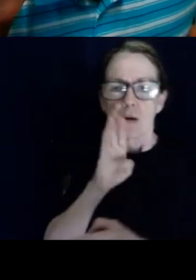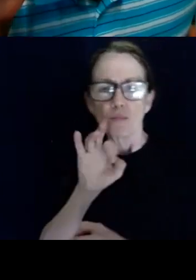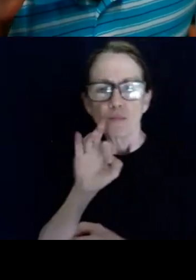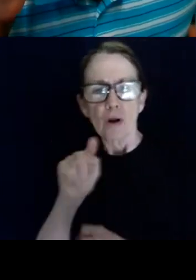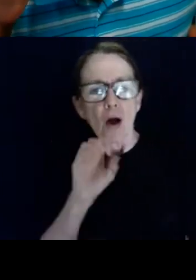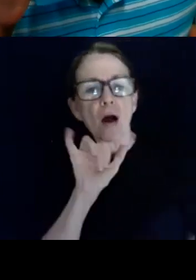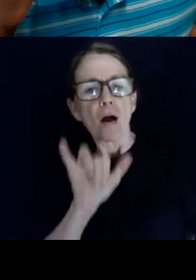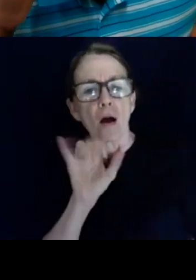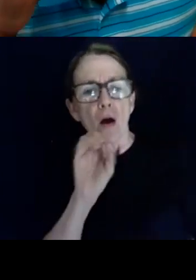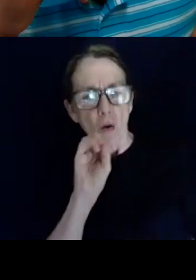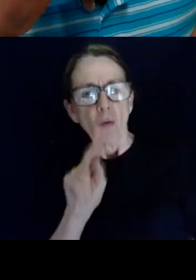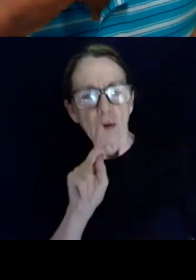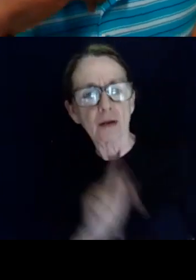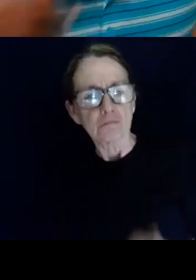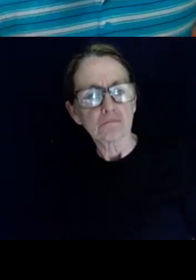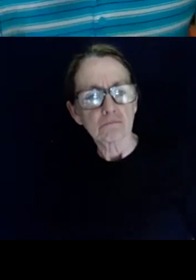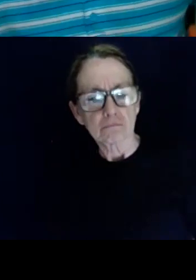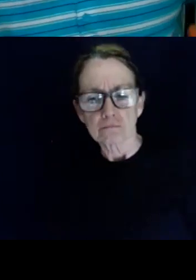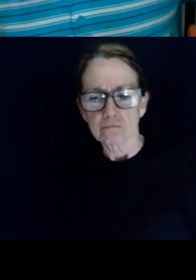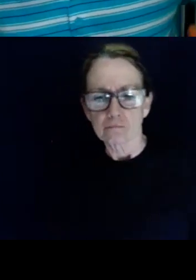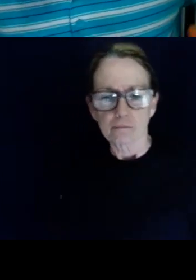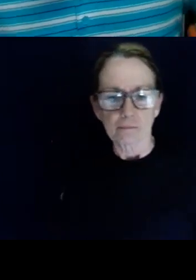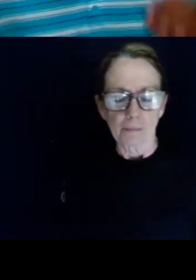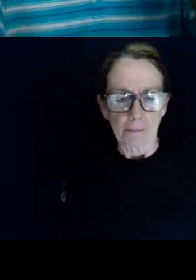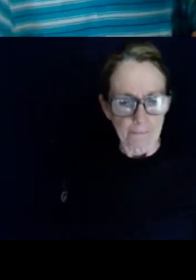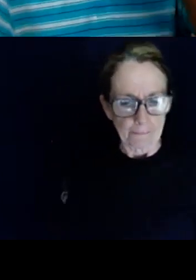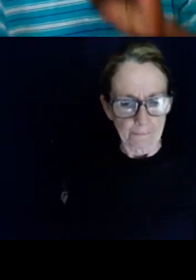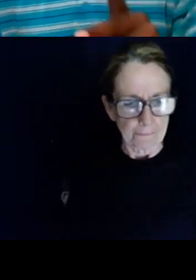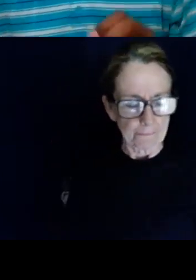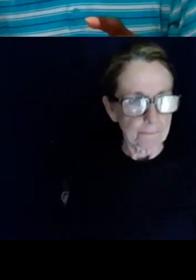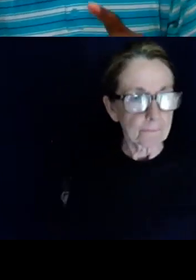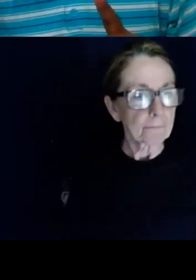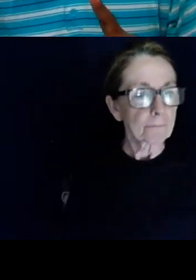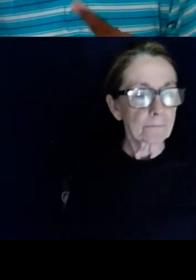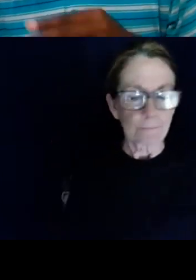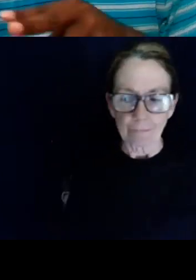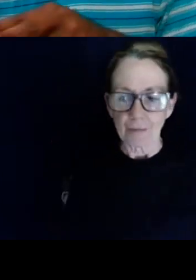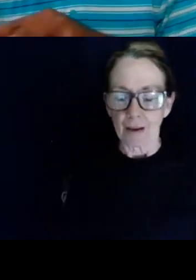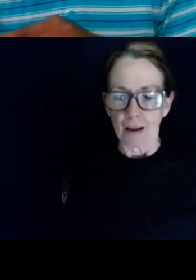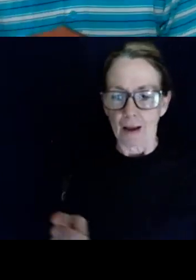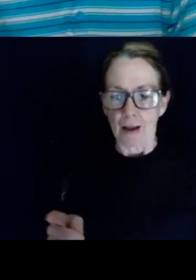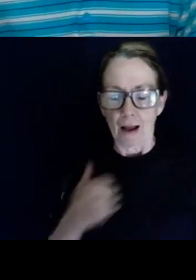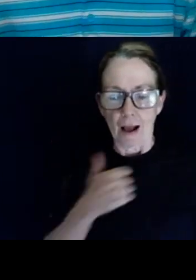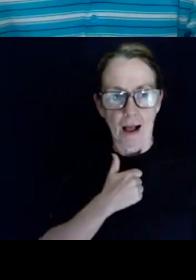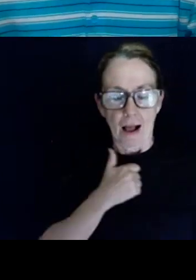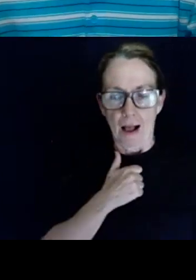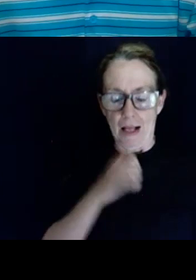IT DOESN'T SAY HERE WHO IT'S SENT FROM, BUT I CAN CHECK ON MY PHONE.